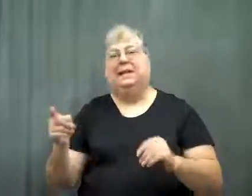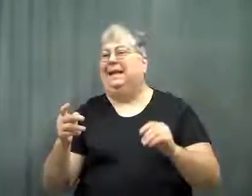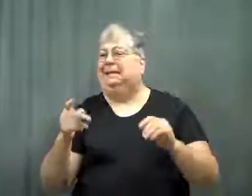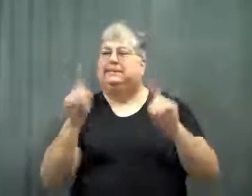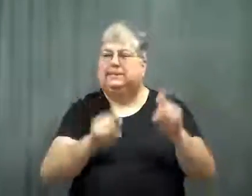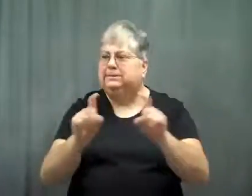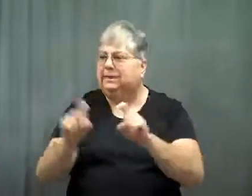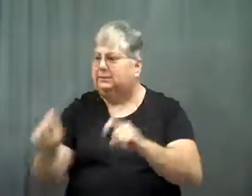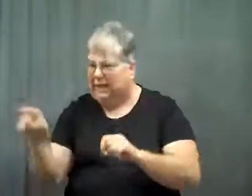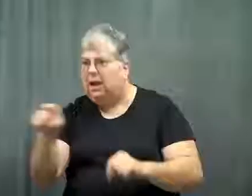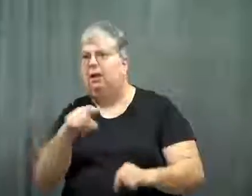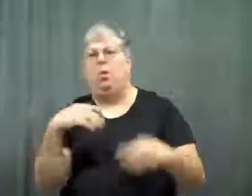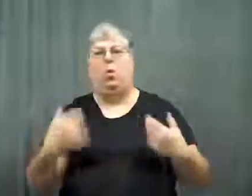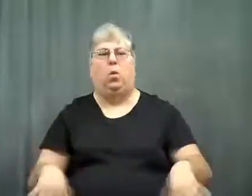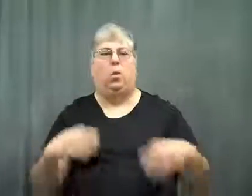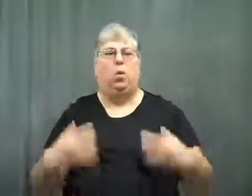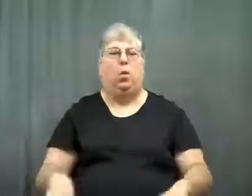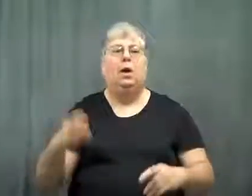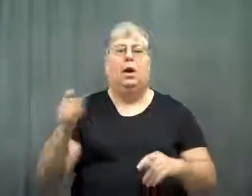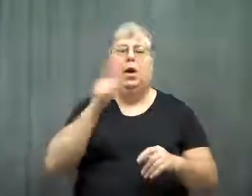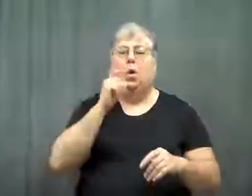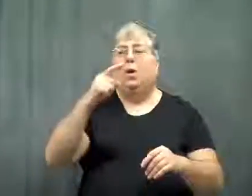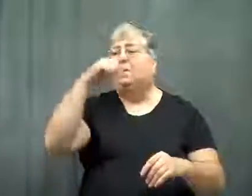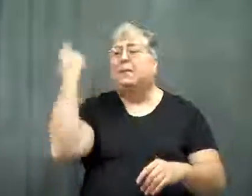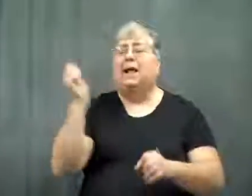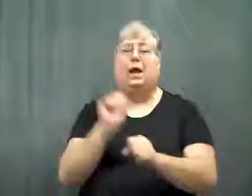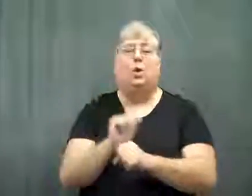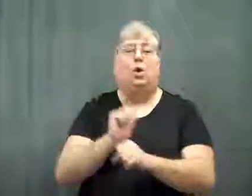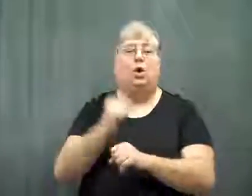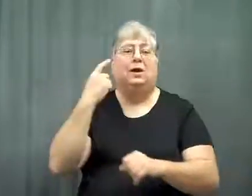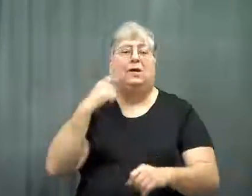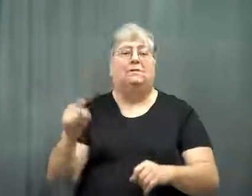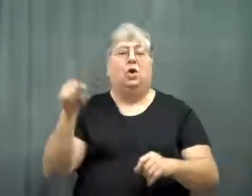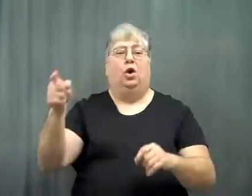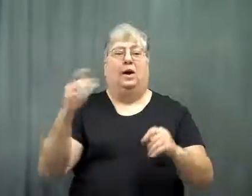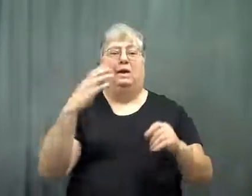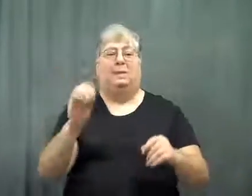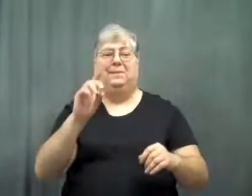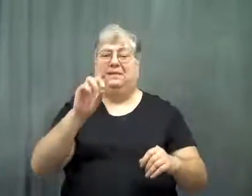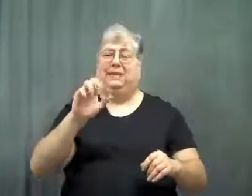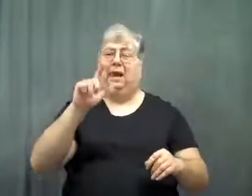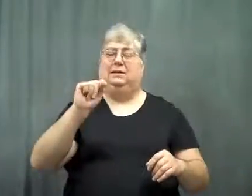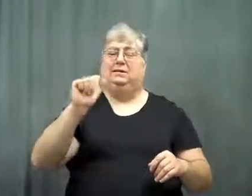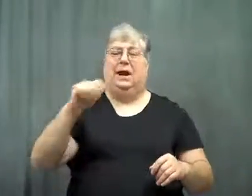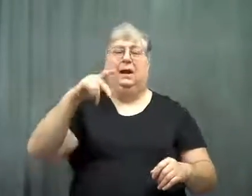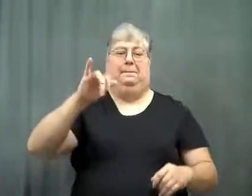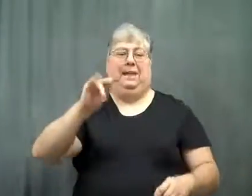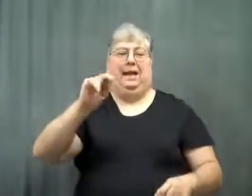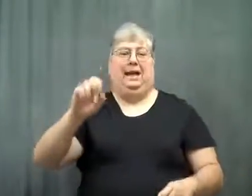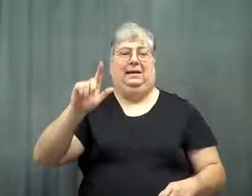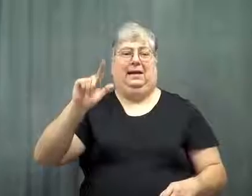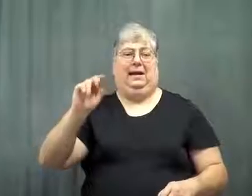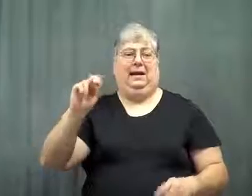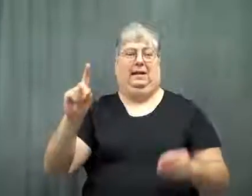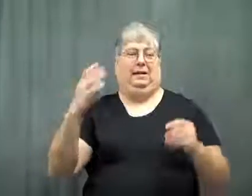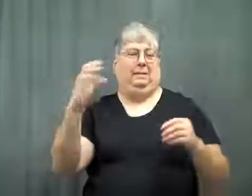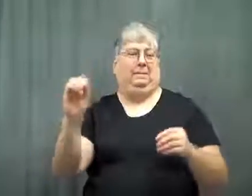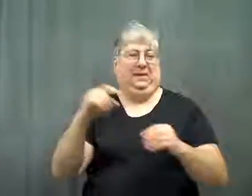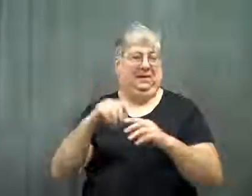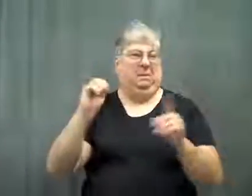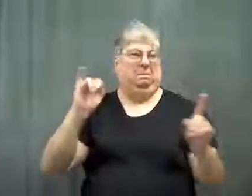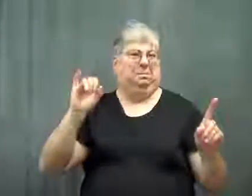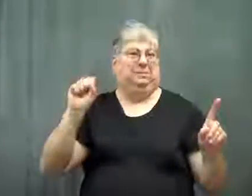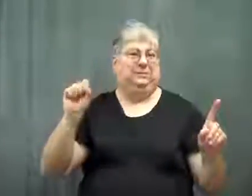They tested black workers at the Delta Pine Land Company in Mississippi.